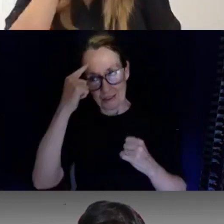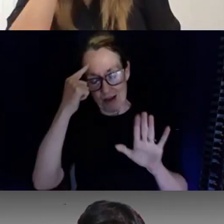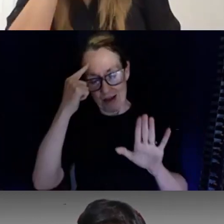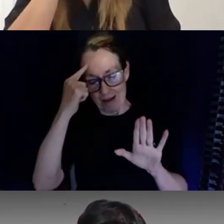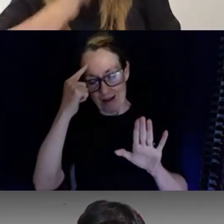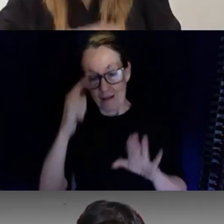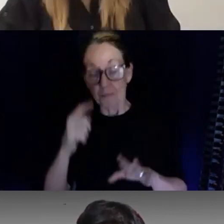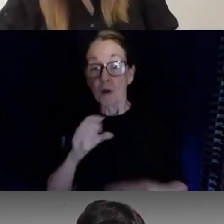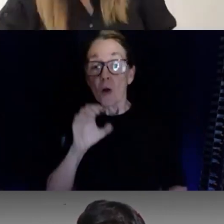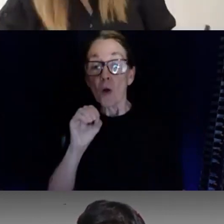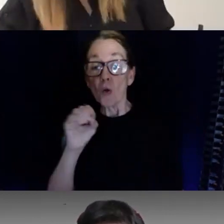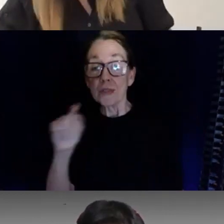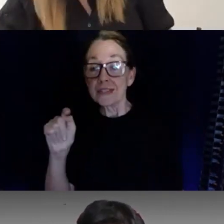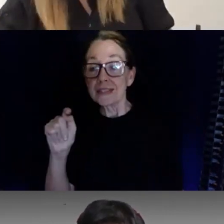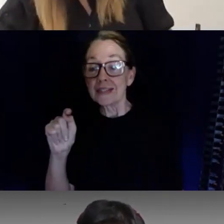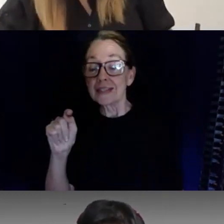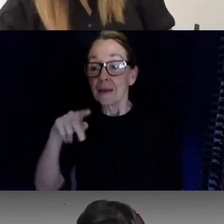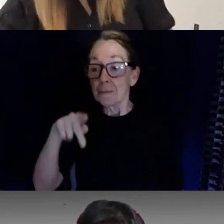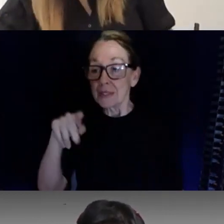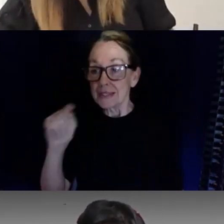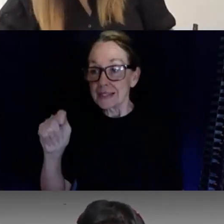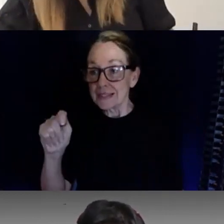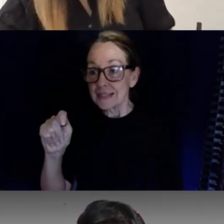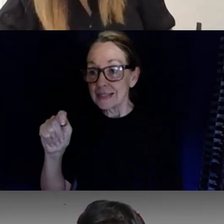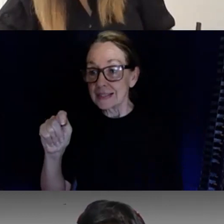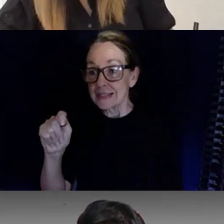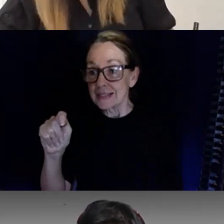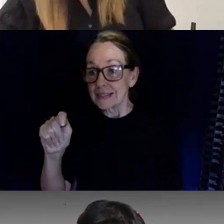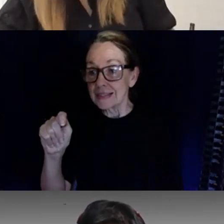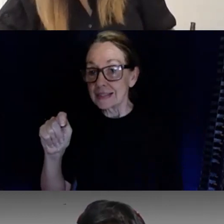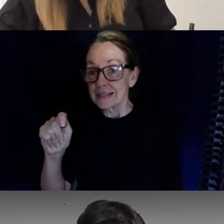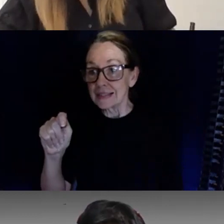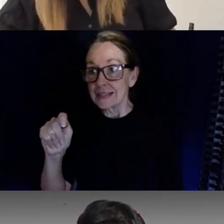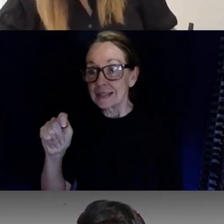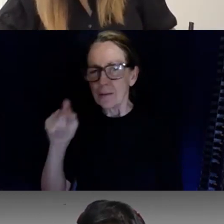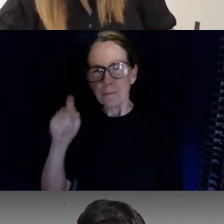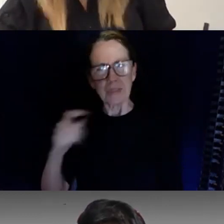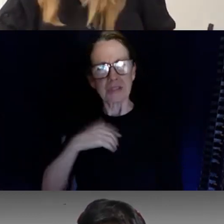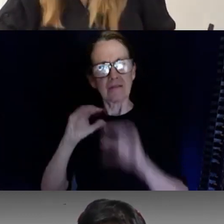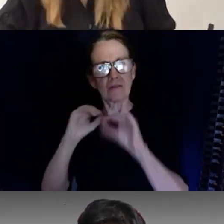FOR THE NAMES OF THOSE PLACES, THE ADDRESSES, THE CONTACT INFORMATION.